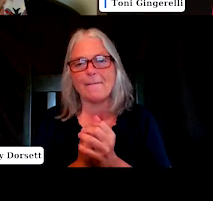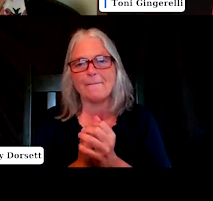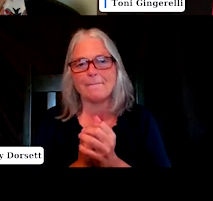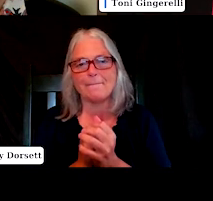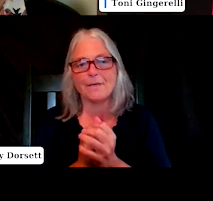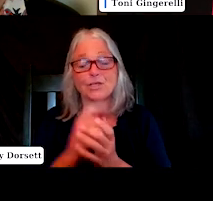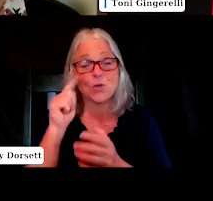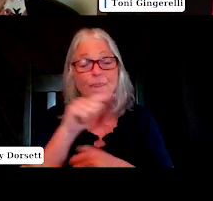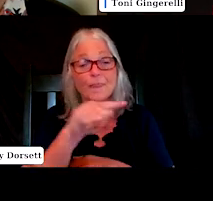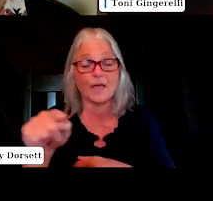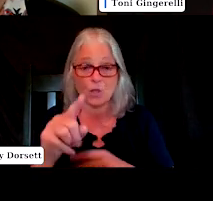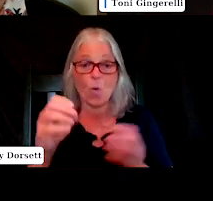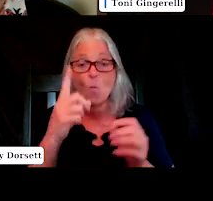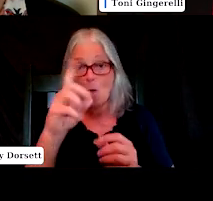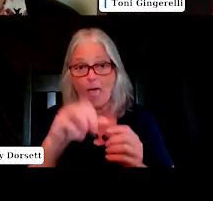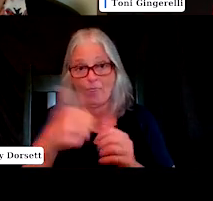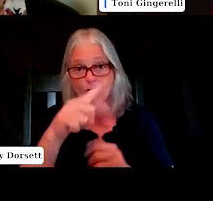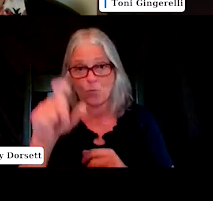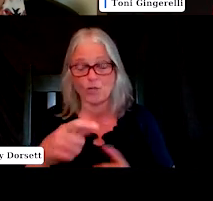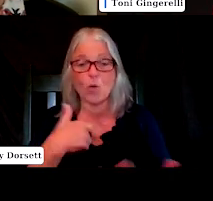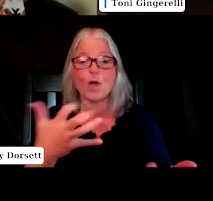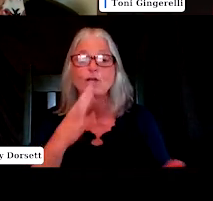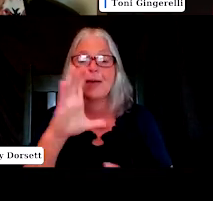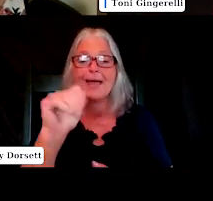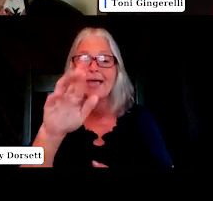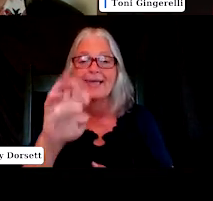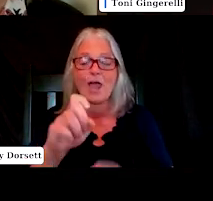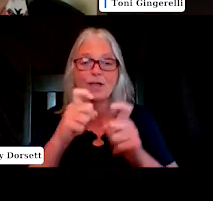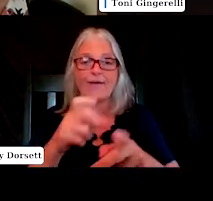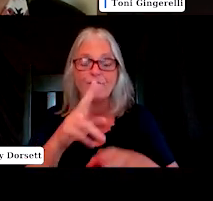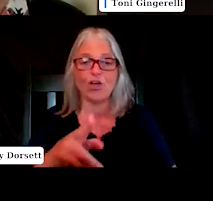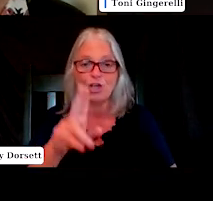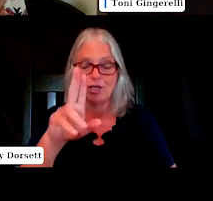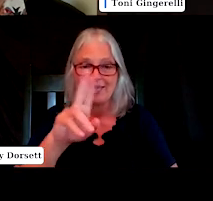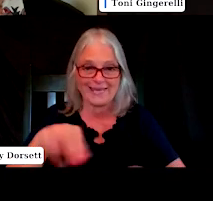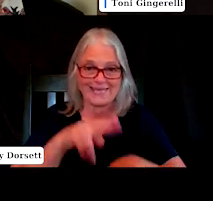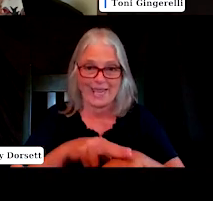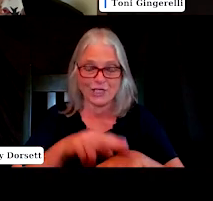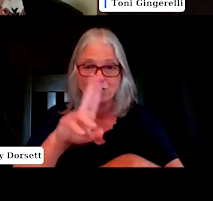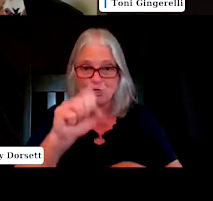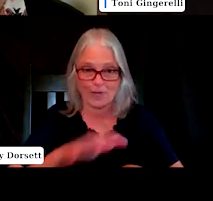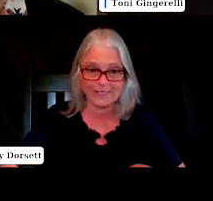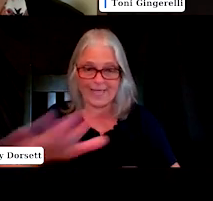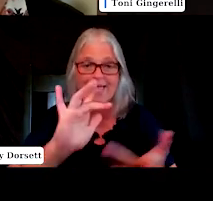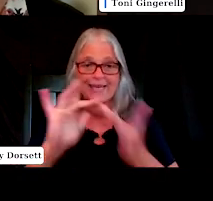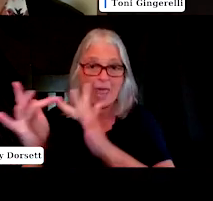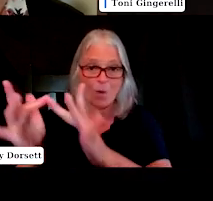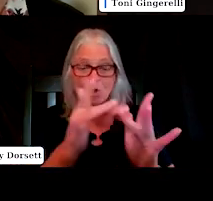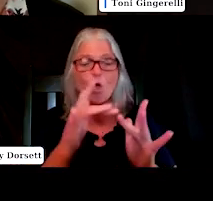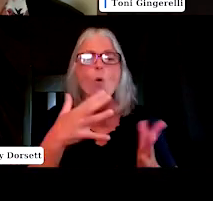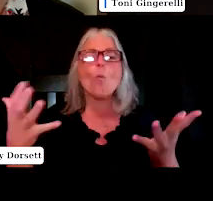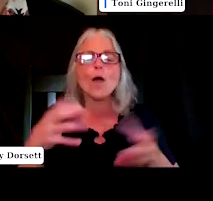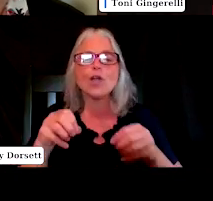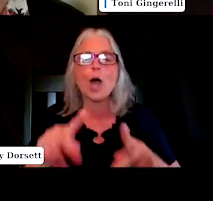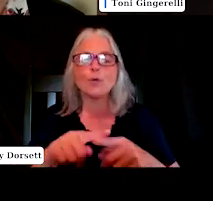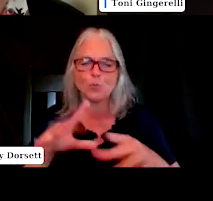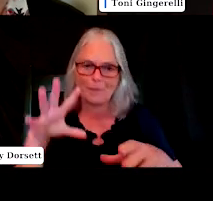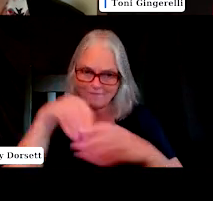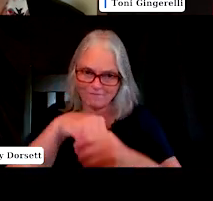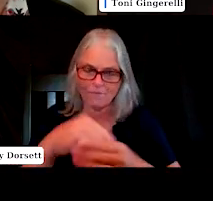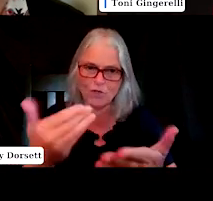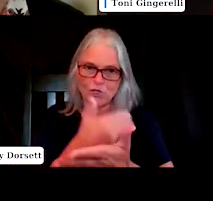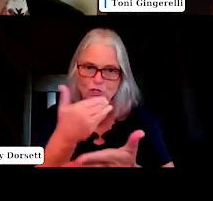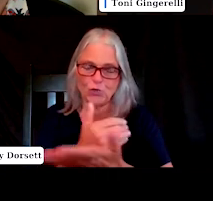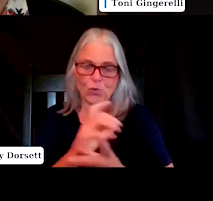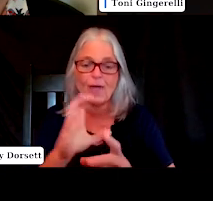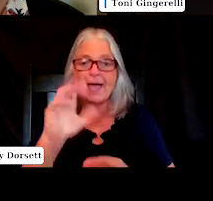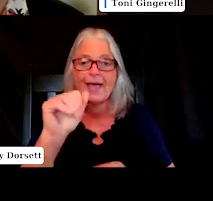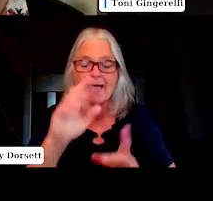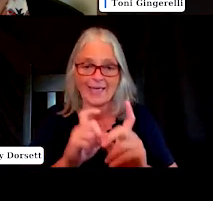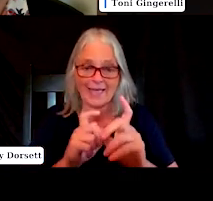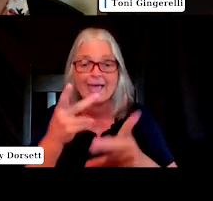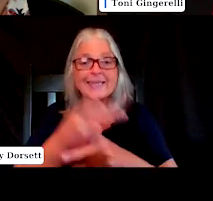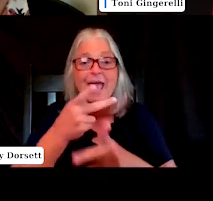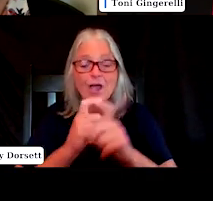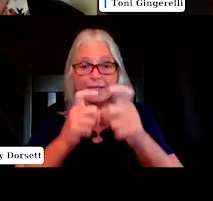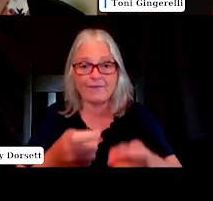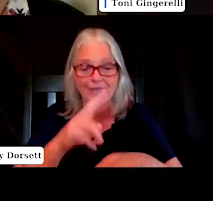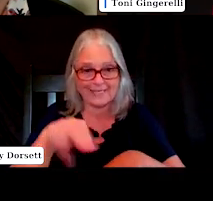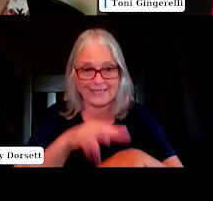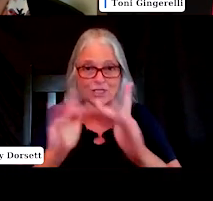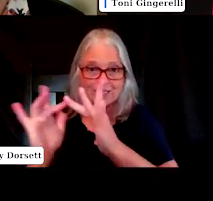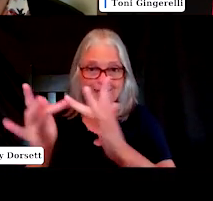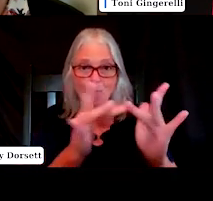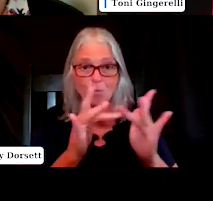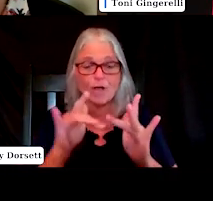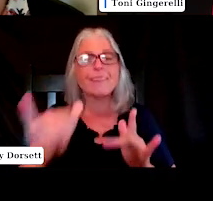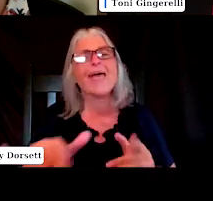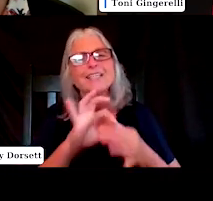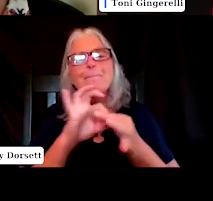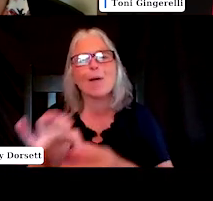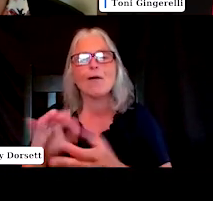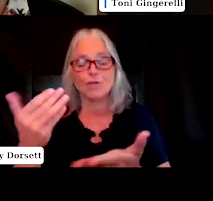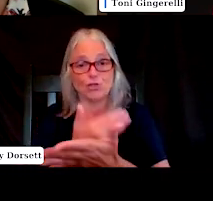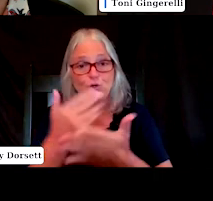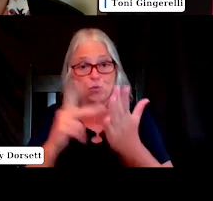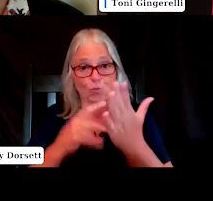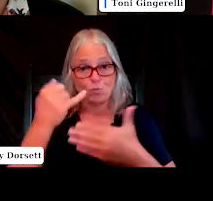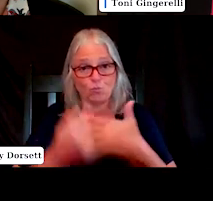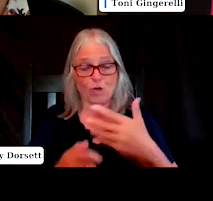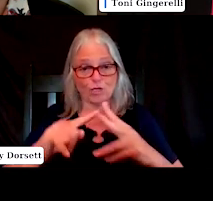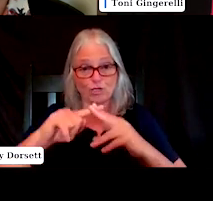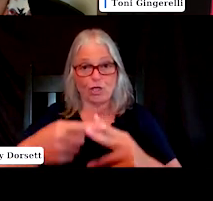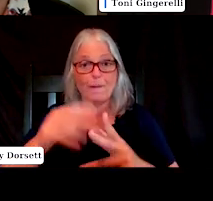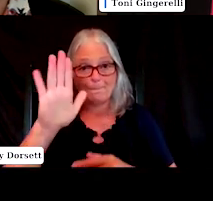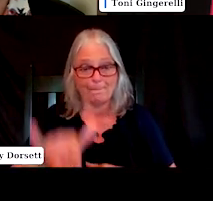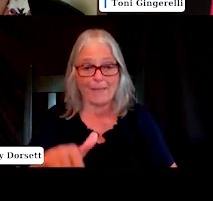So there's 1 question I just wanted to address about the caregiver Nation network. From Akisha, she said. What are some opportunities come involved with the new caregiver caregiving network. So that's in reference to a new project launched by Dac.